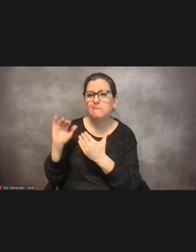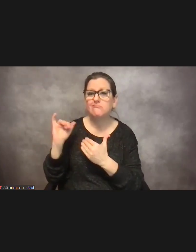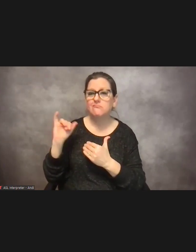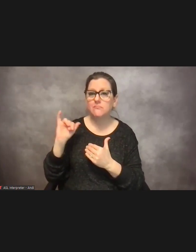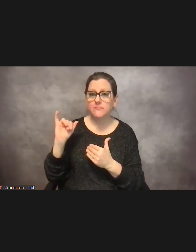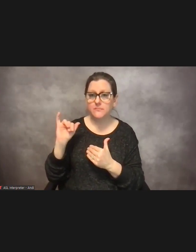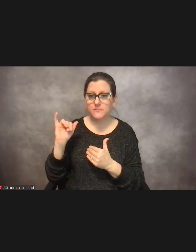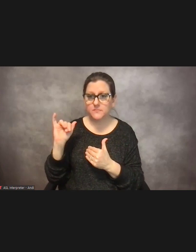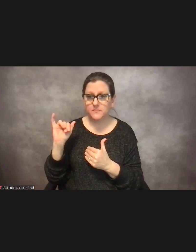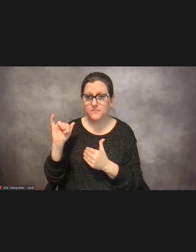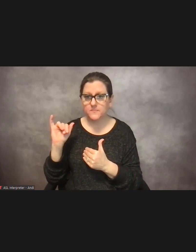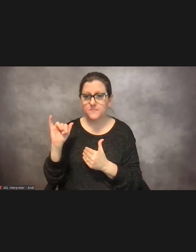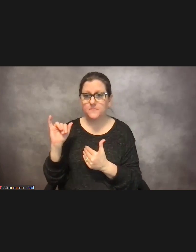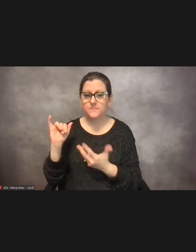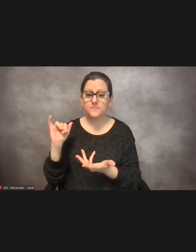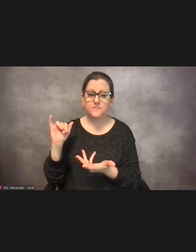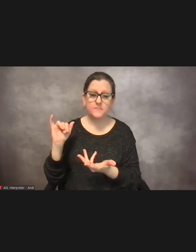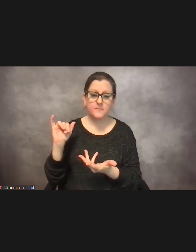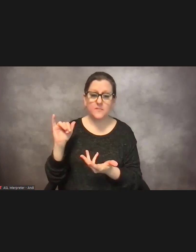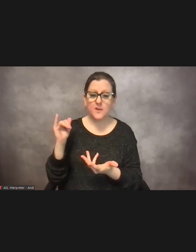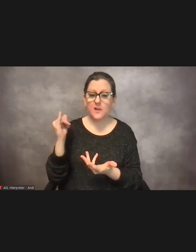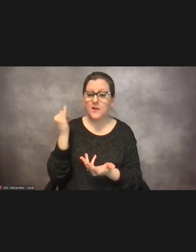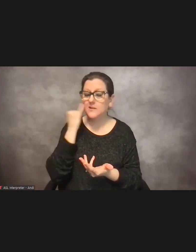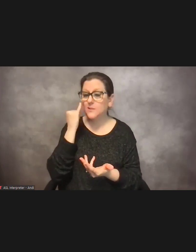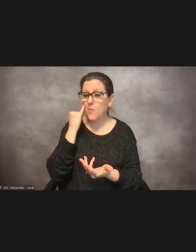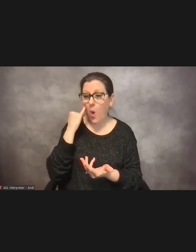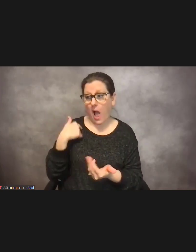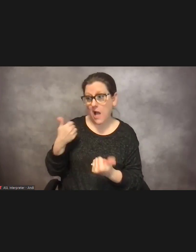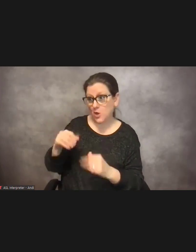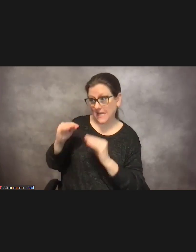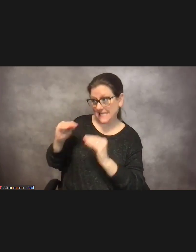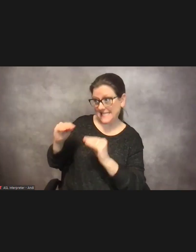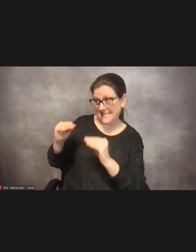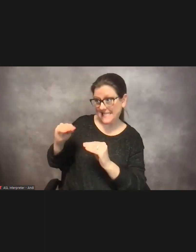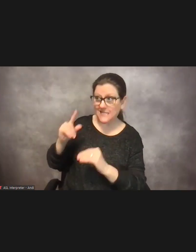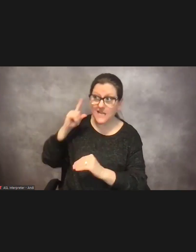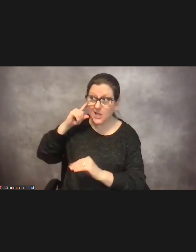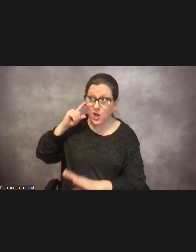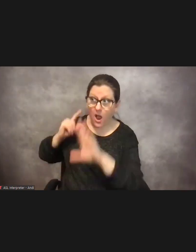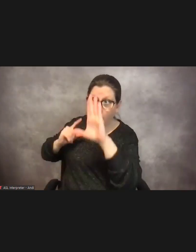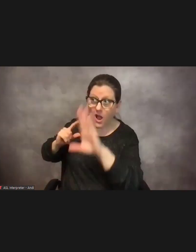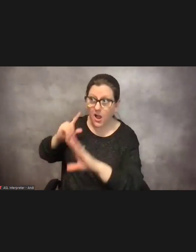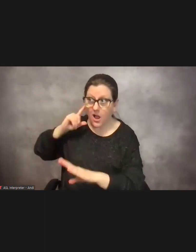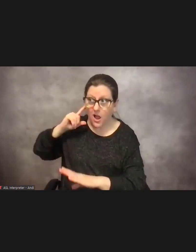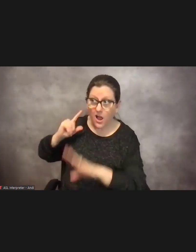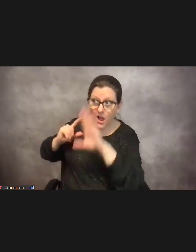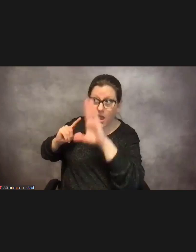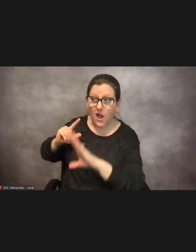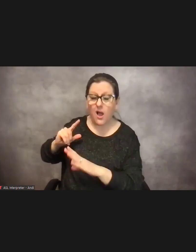If they're not, that's going to be the firstthi that thing that you'll look for and, um, then, there's a lot of strategies that we would look for there.